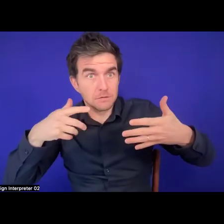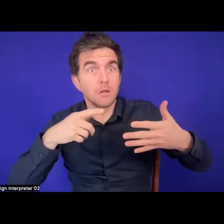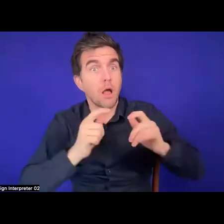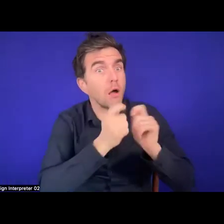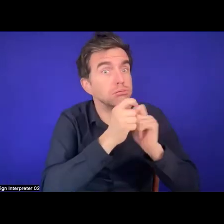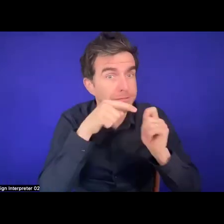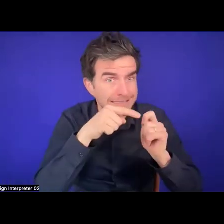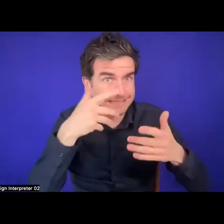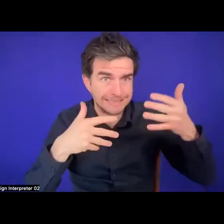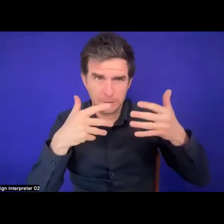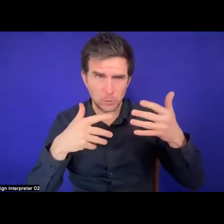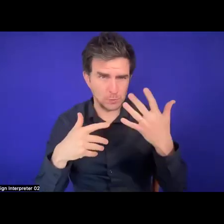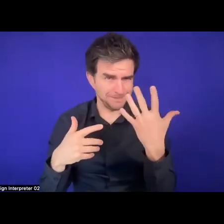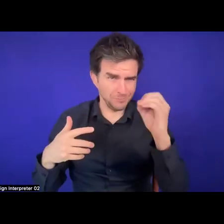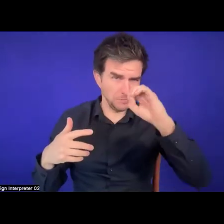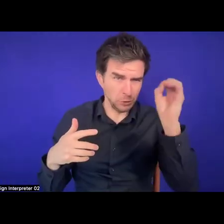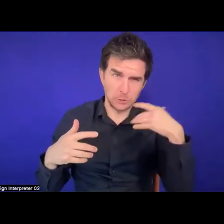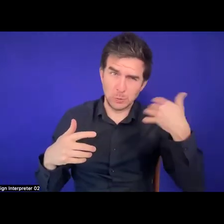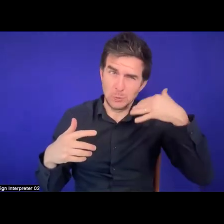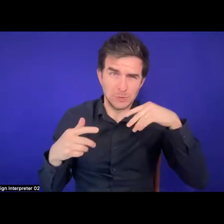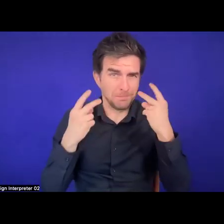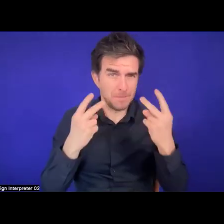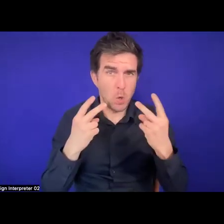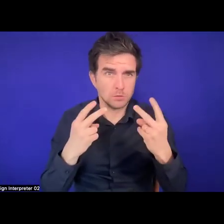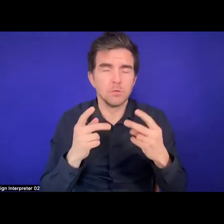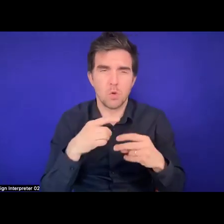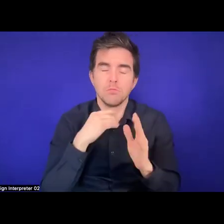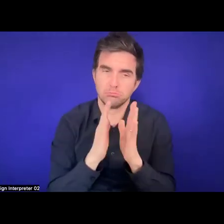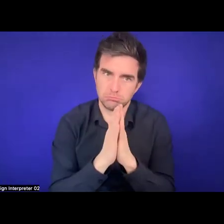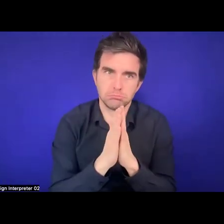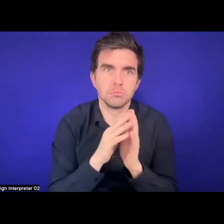think carefully about how you are going to succinctly communicate the importance of